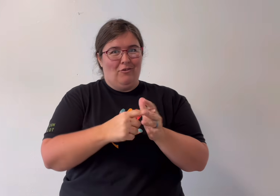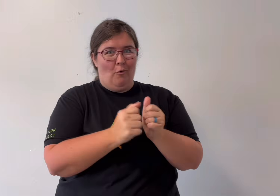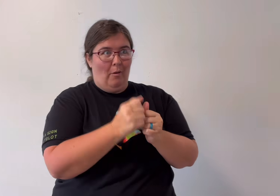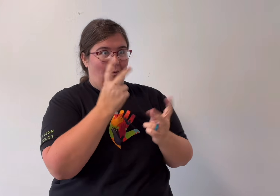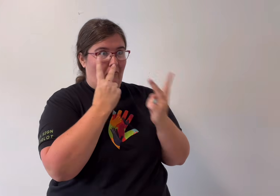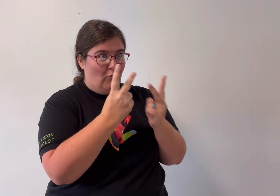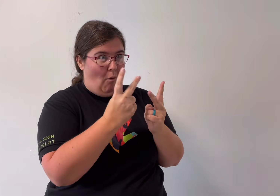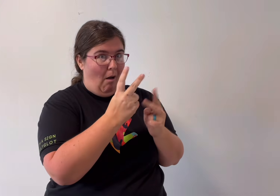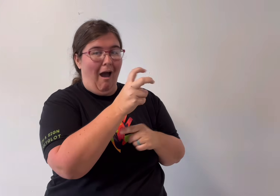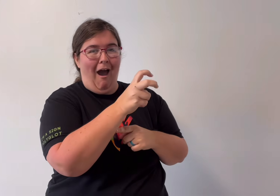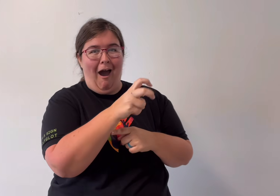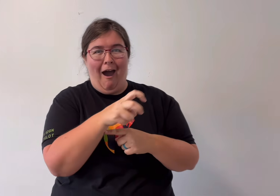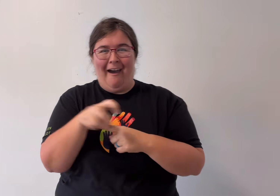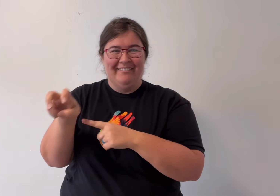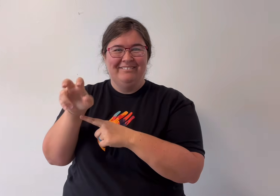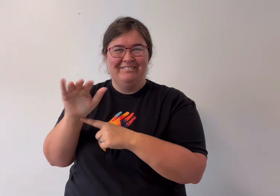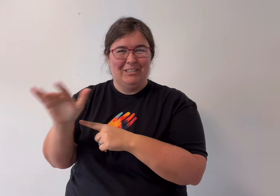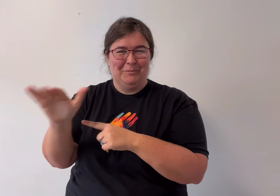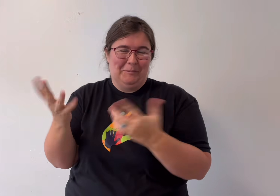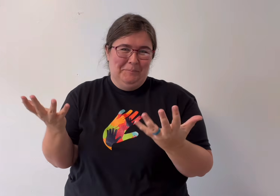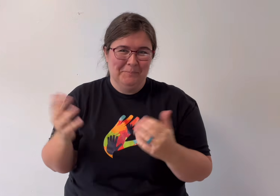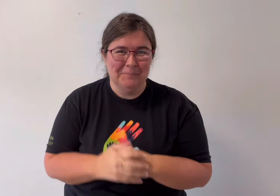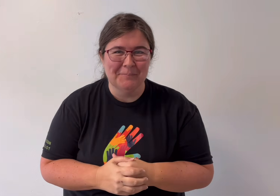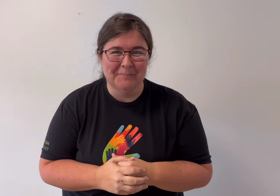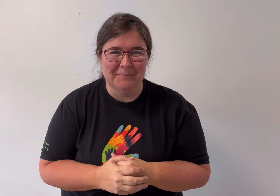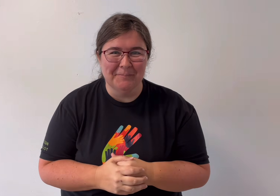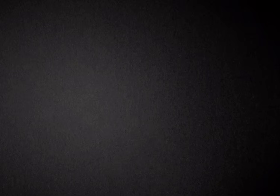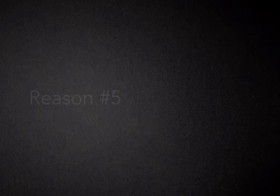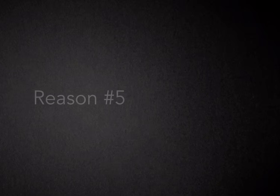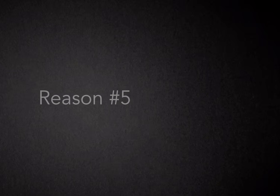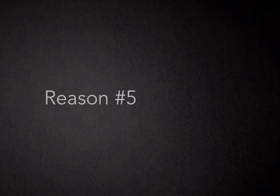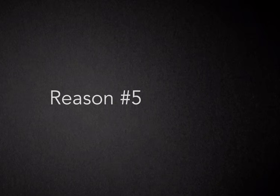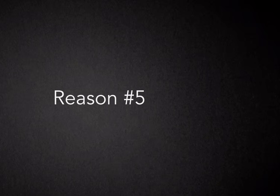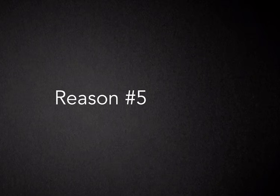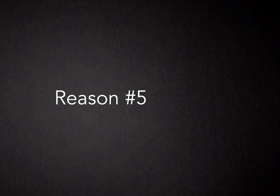So, it's okay to start with the visual signs and with time transfer over to more fingerspelling.